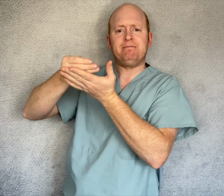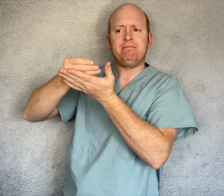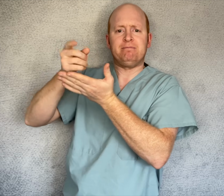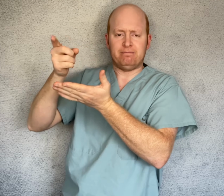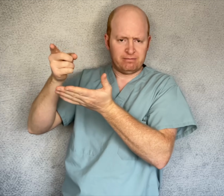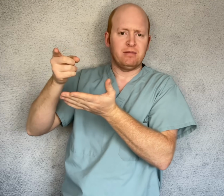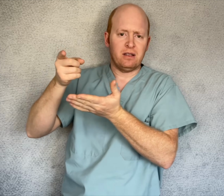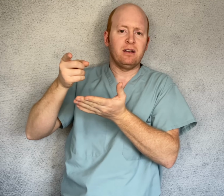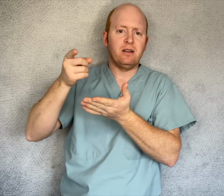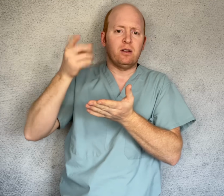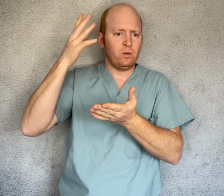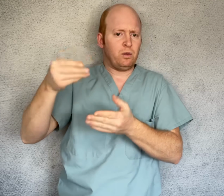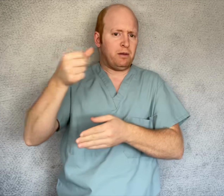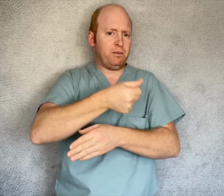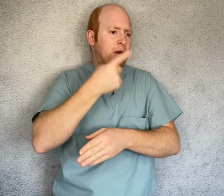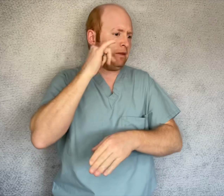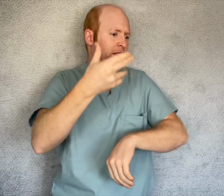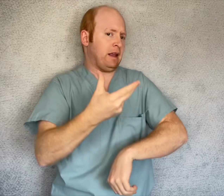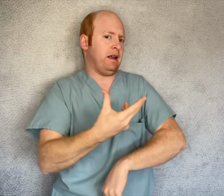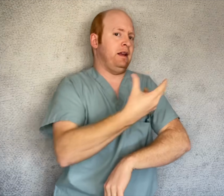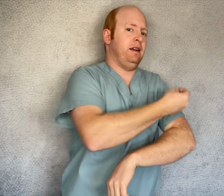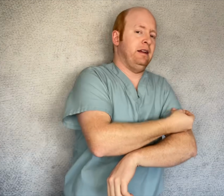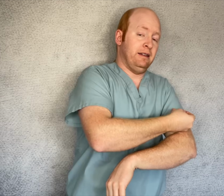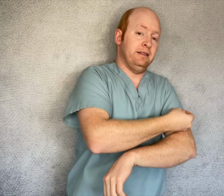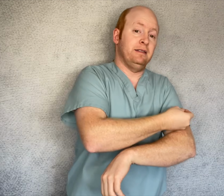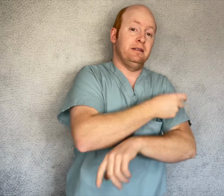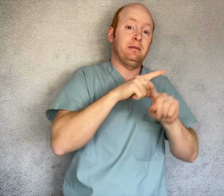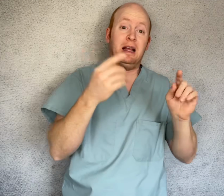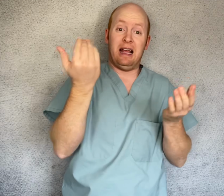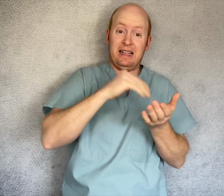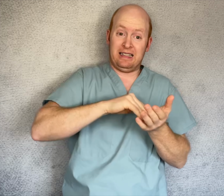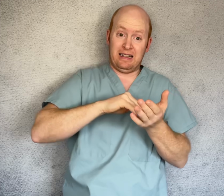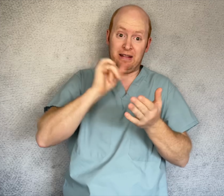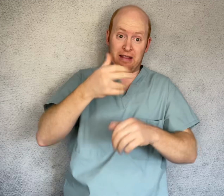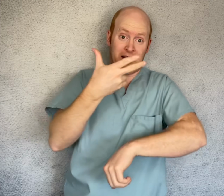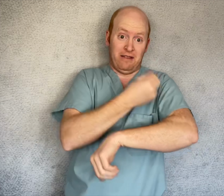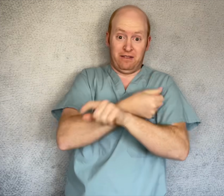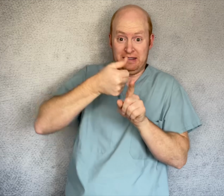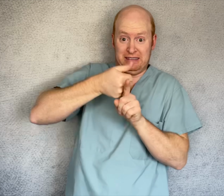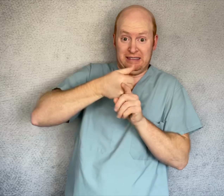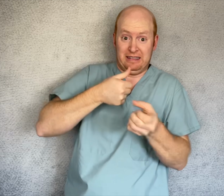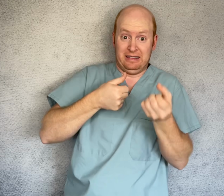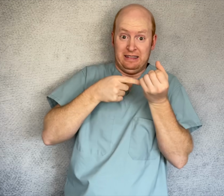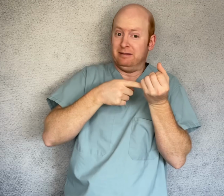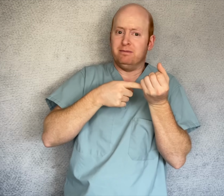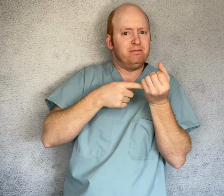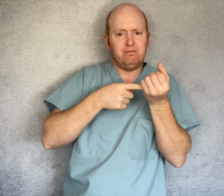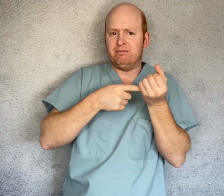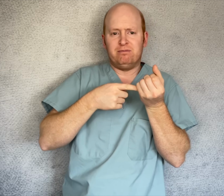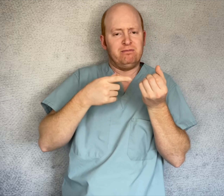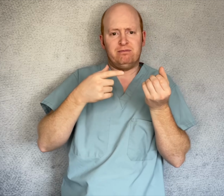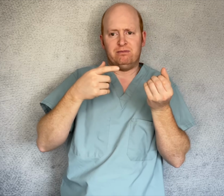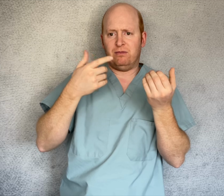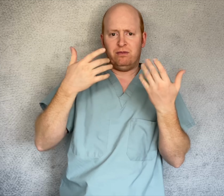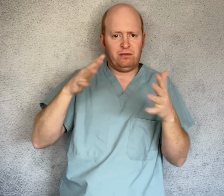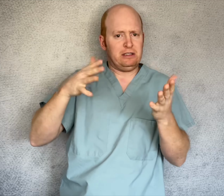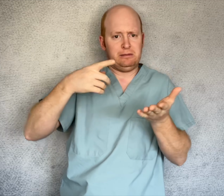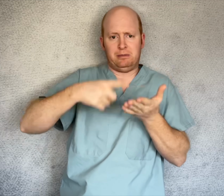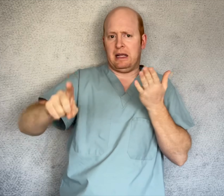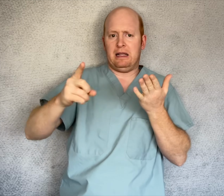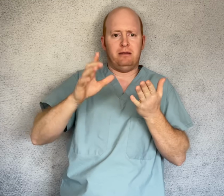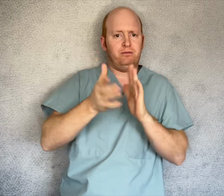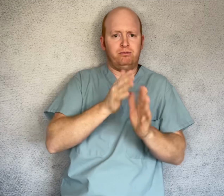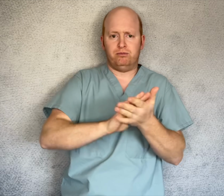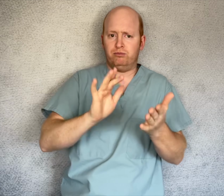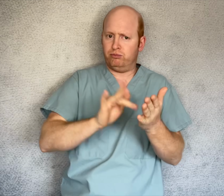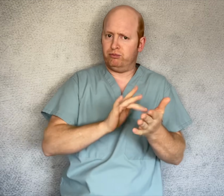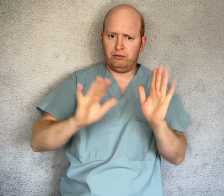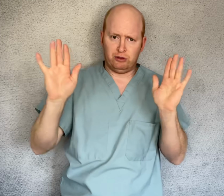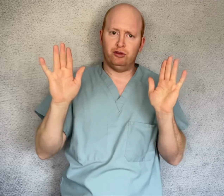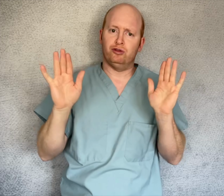those costs. But again, the vaccine itself doesn't cost money.